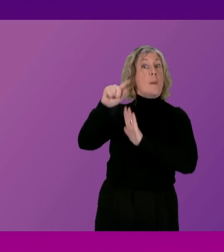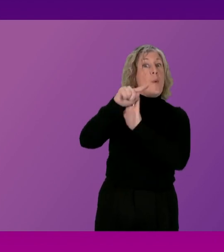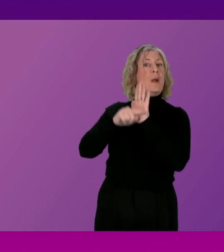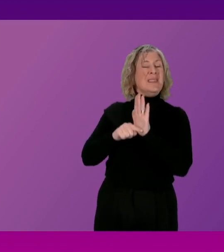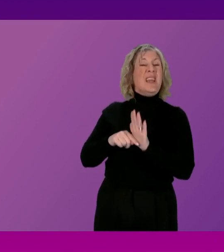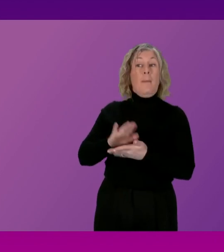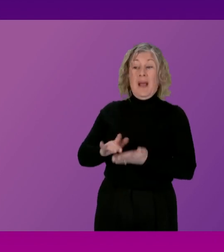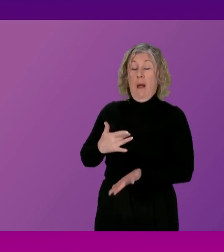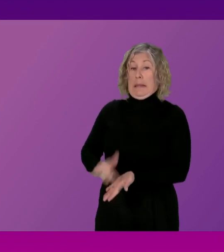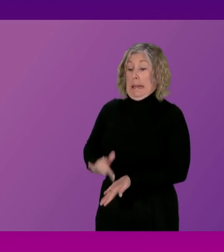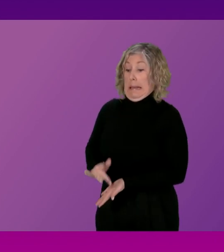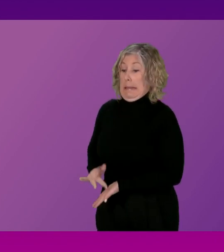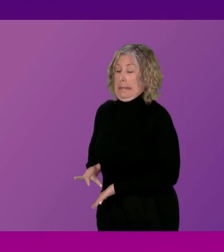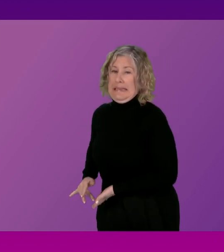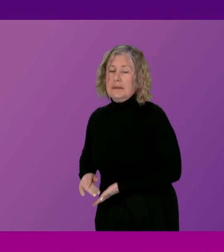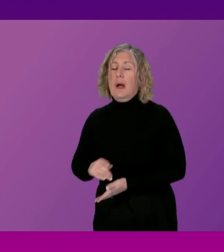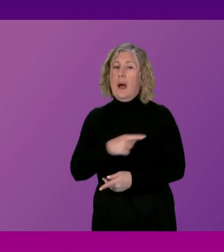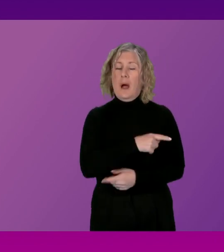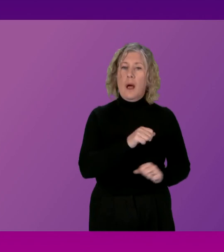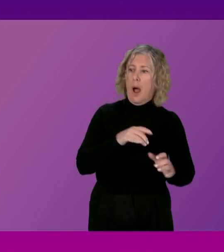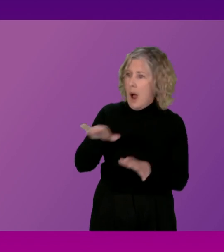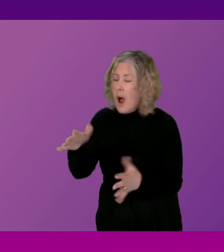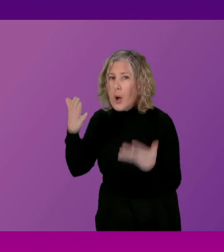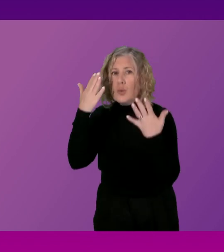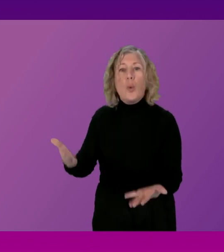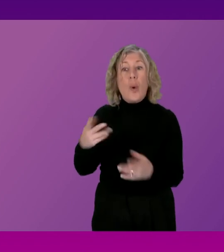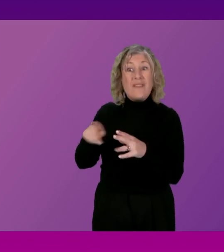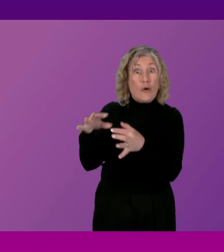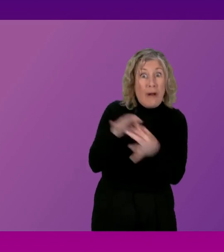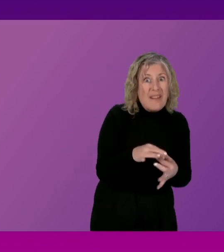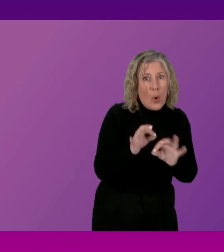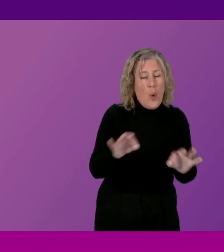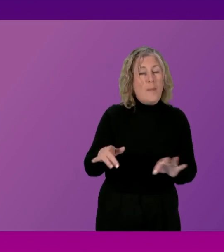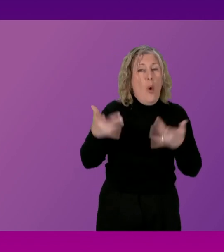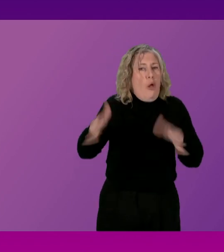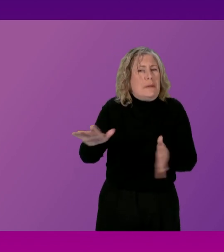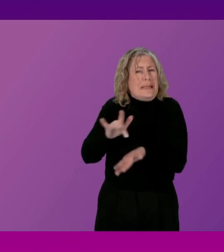can judge whether they are relevant or not. Humza Yousaf previously told the chamber: